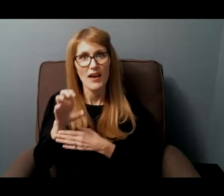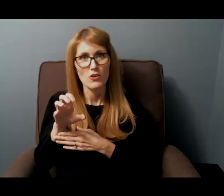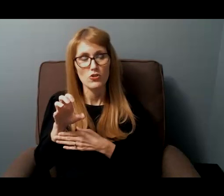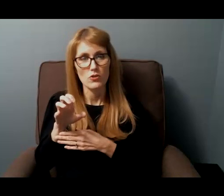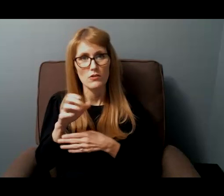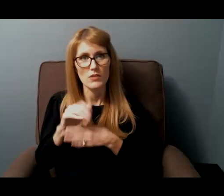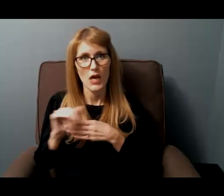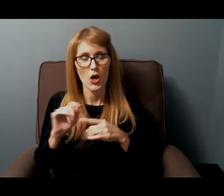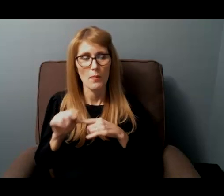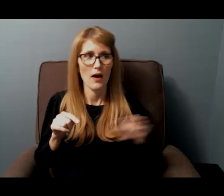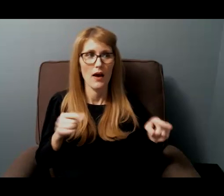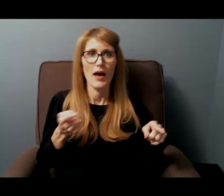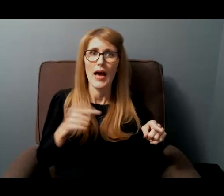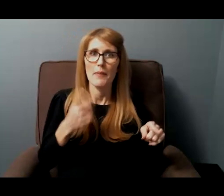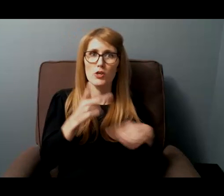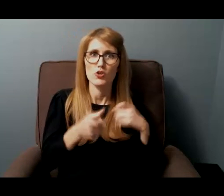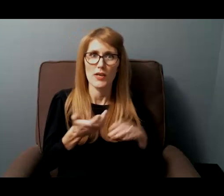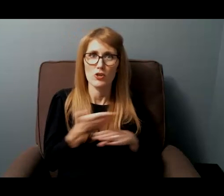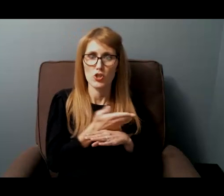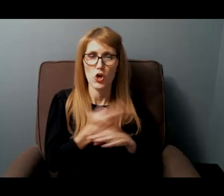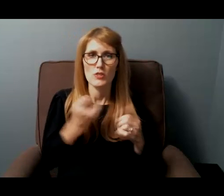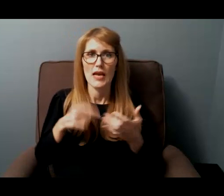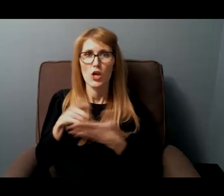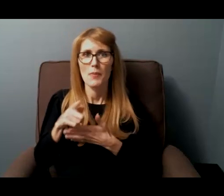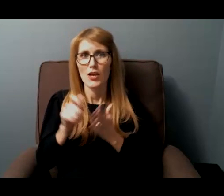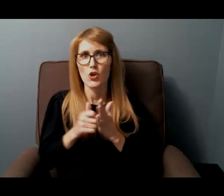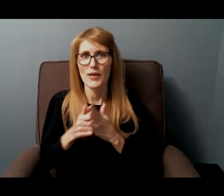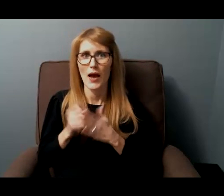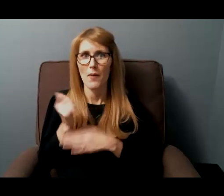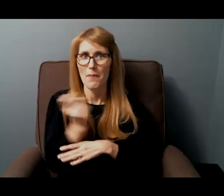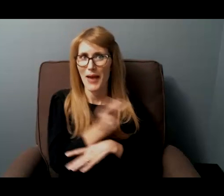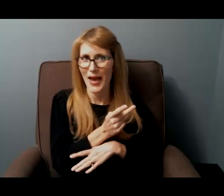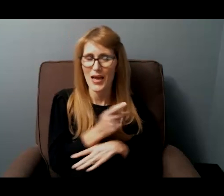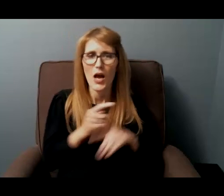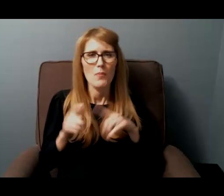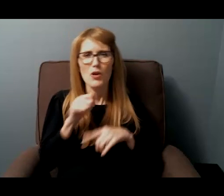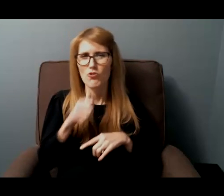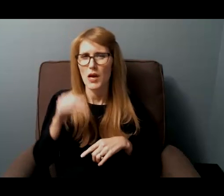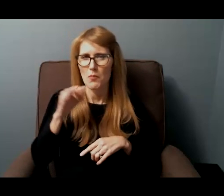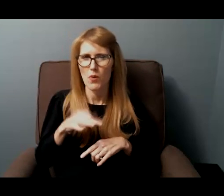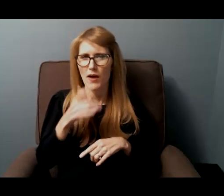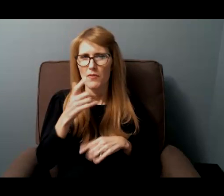and now you are paying your account back, but you are not making a profit because you just paid your account back. Does that make sense? >> MOLLY SULLIVAN: So what I would